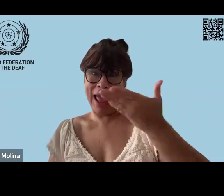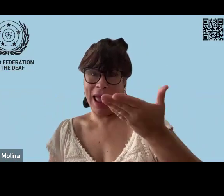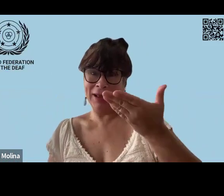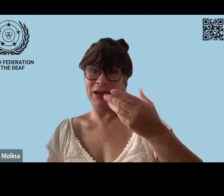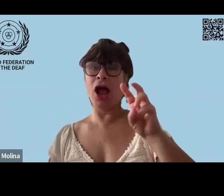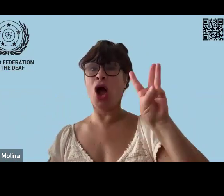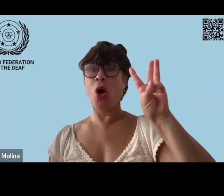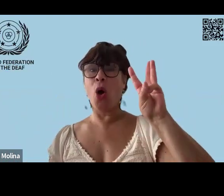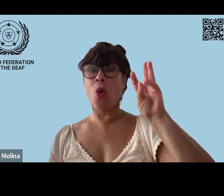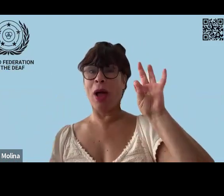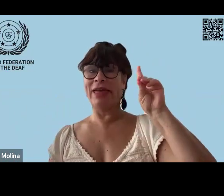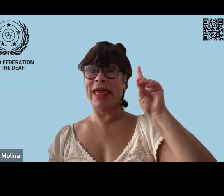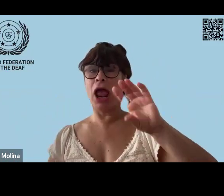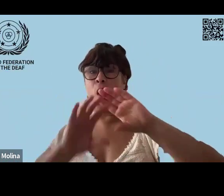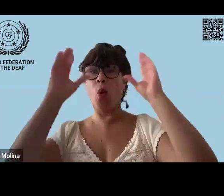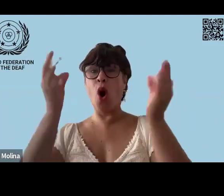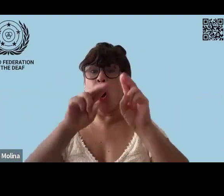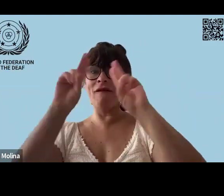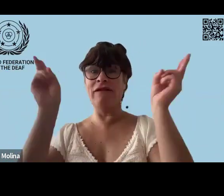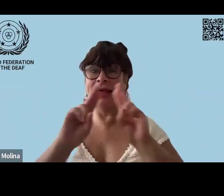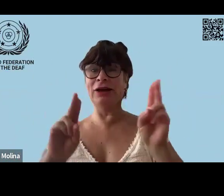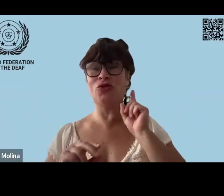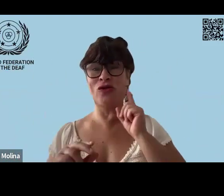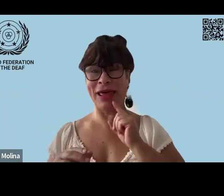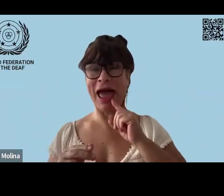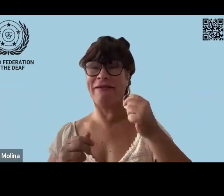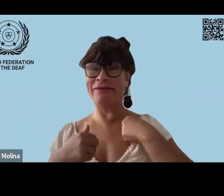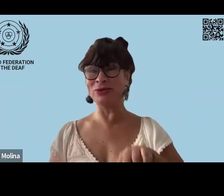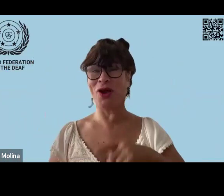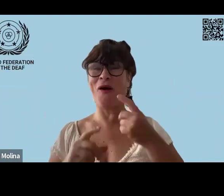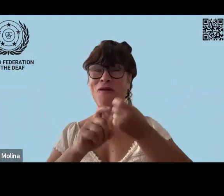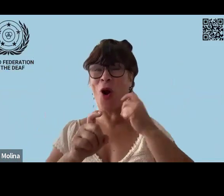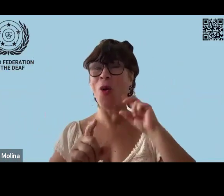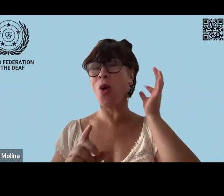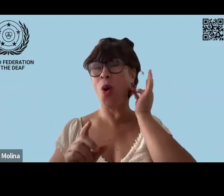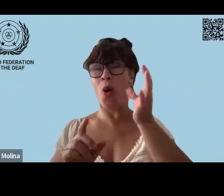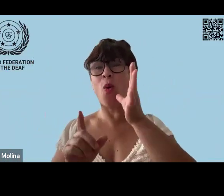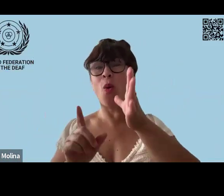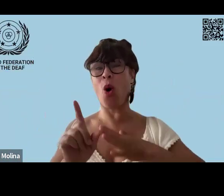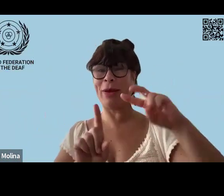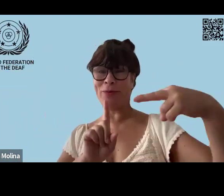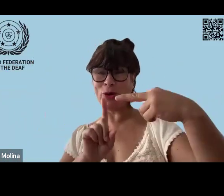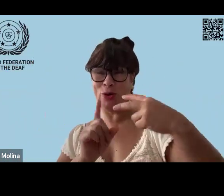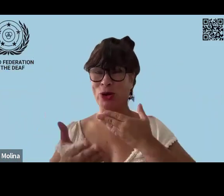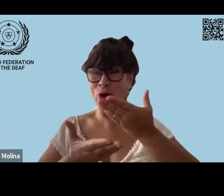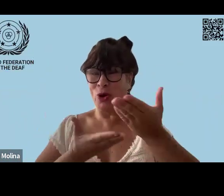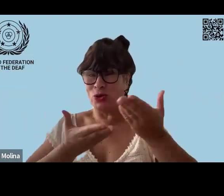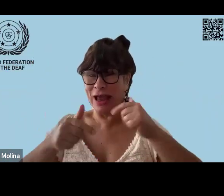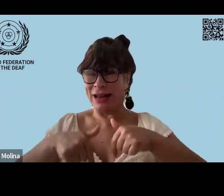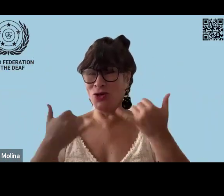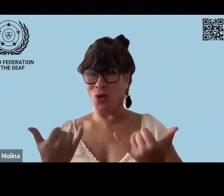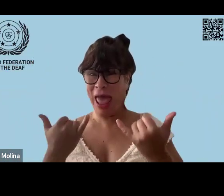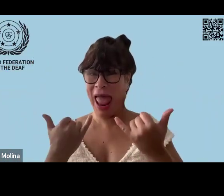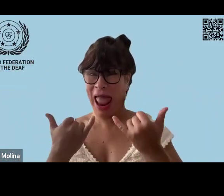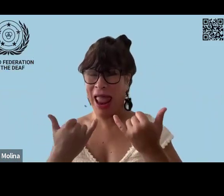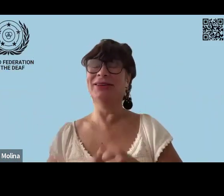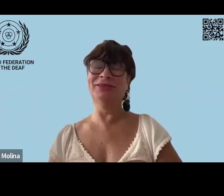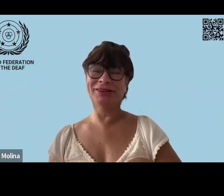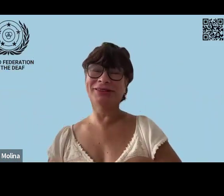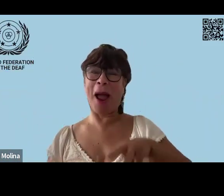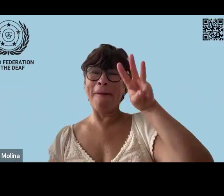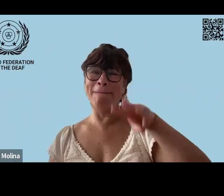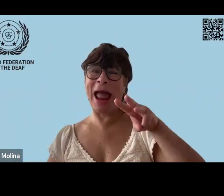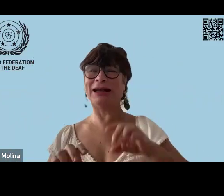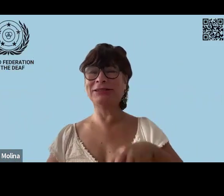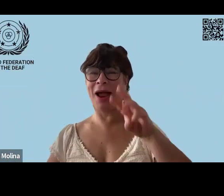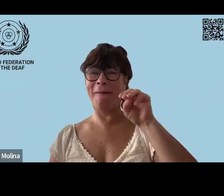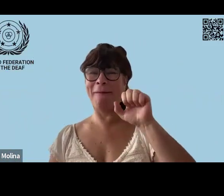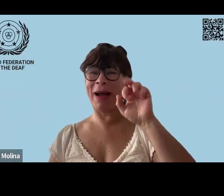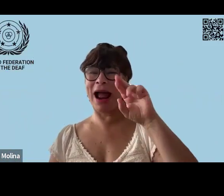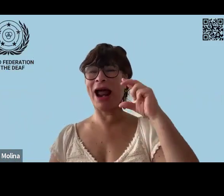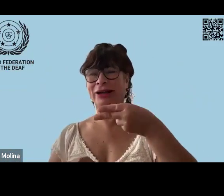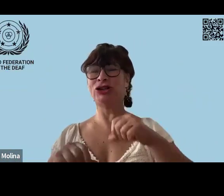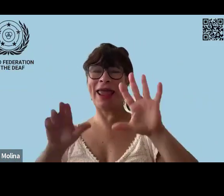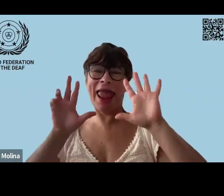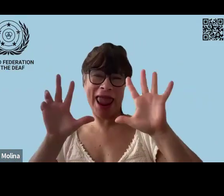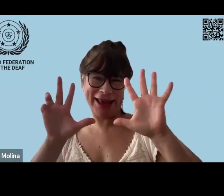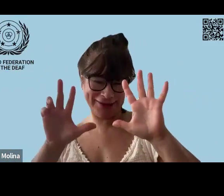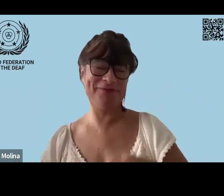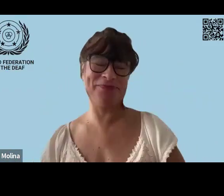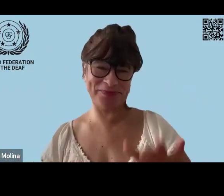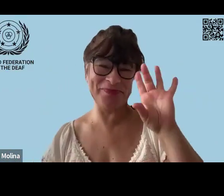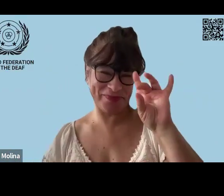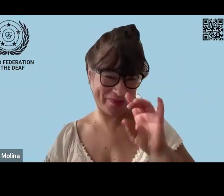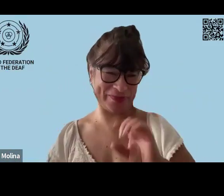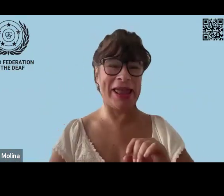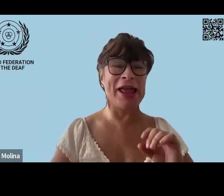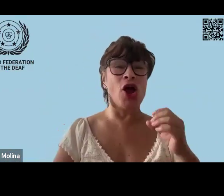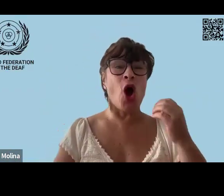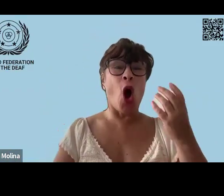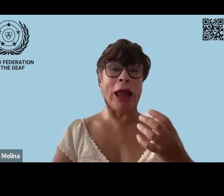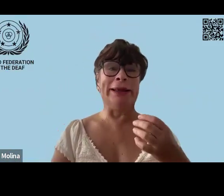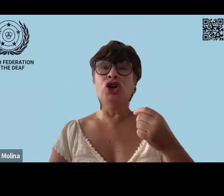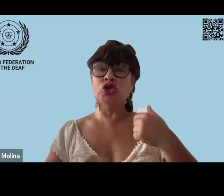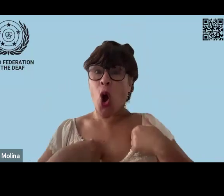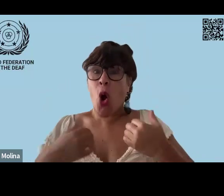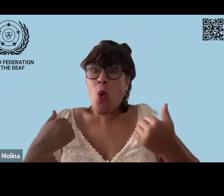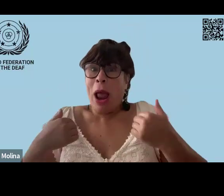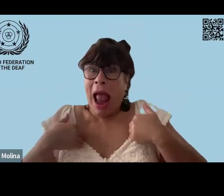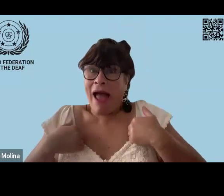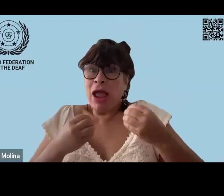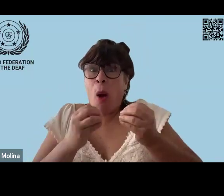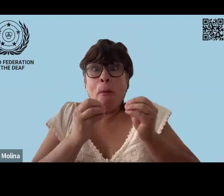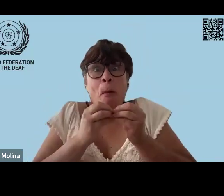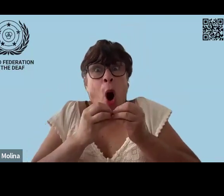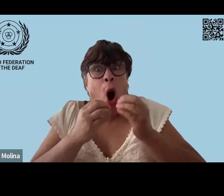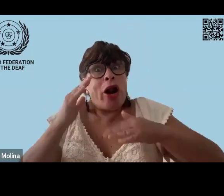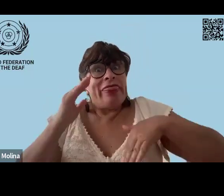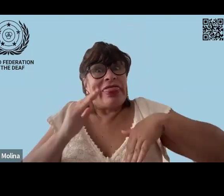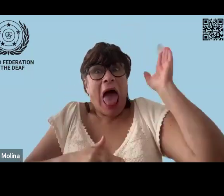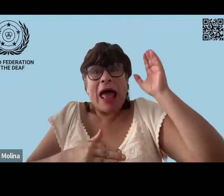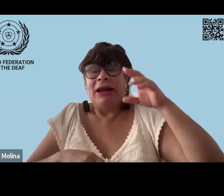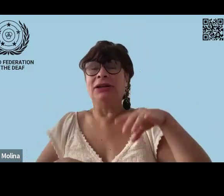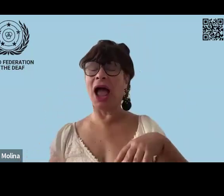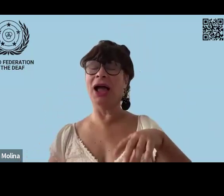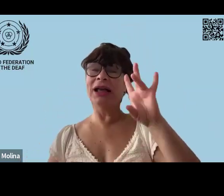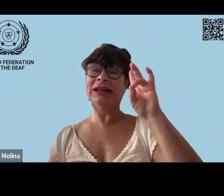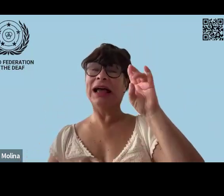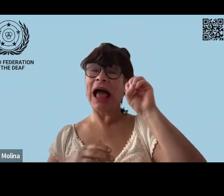So I want to thank so much for GADRA for inviting us here, especially us the World Federation of the Deaf, to give a perspective on deaf women and where we stand in this -- and where we stand in the world right now, so really thankful to be to here and happy to be able to provide my thoughts and resources.